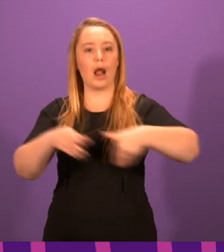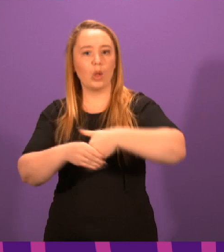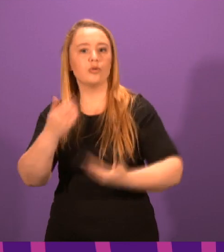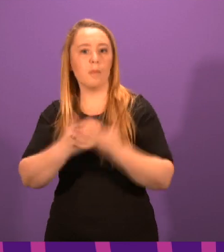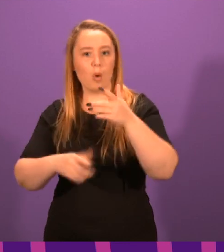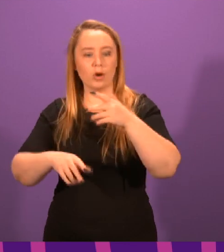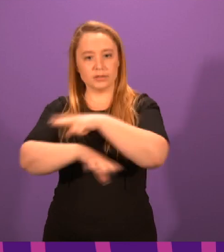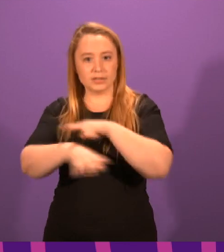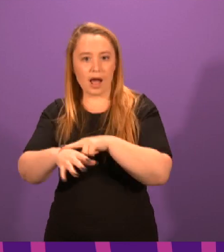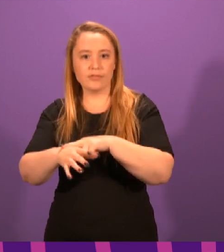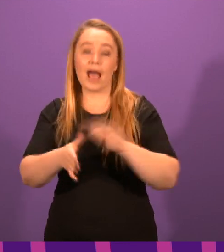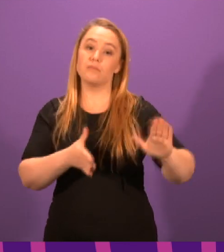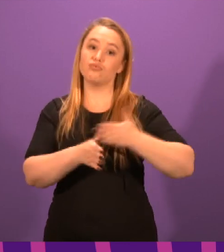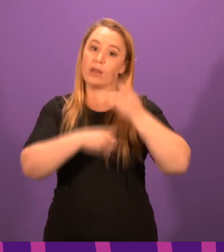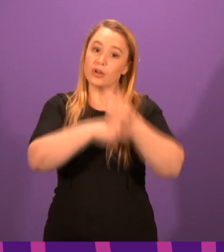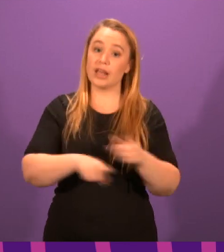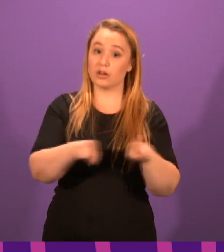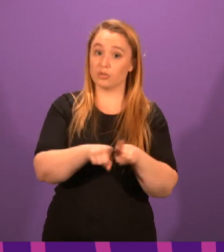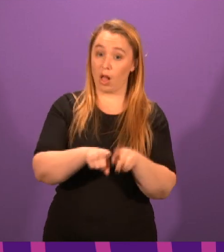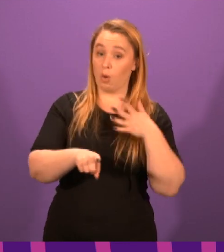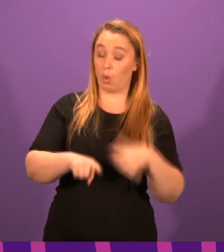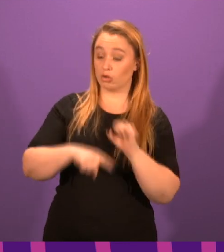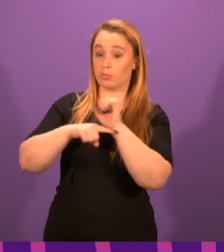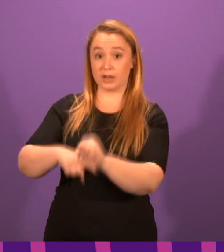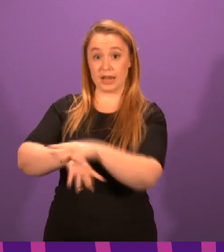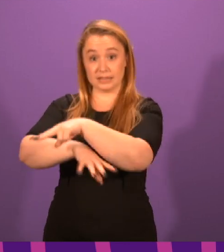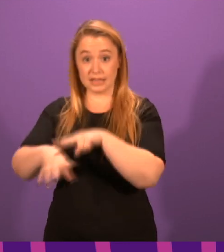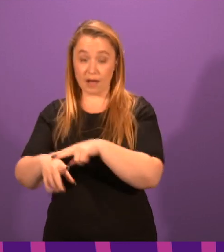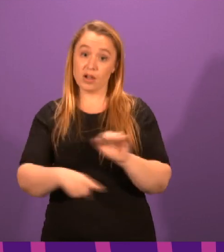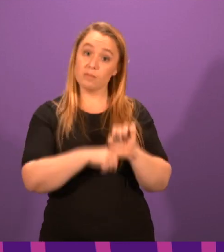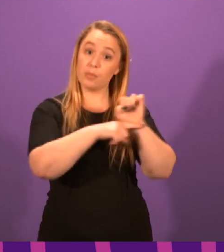to ensure that we are protecting not just the staff but the most vulnerable people.